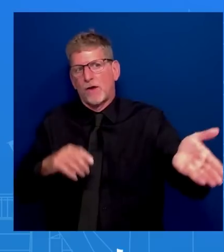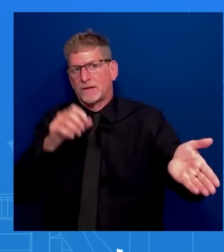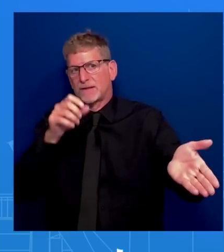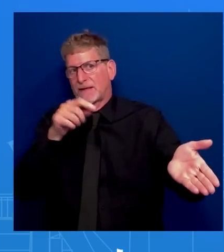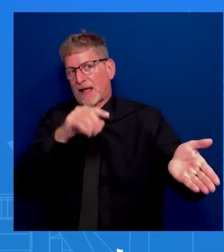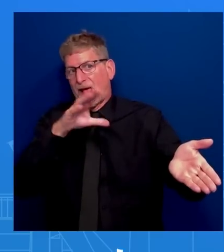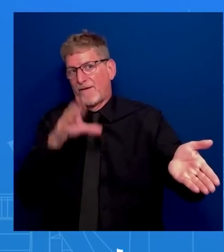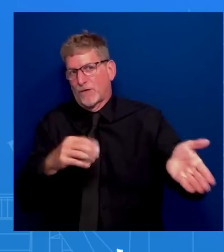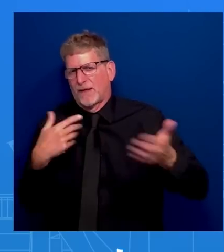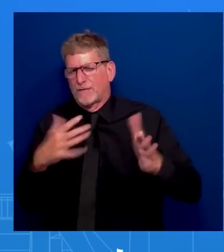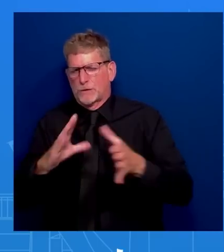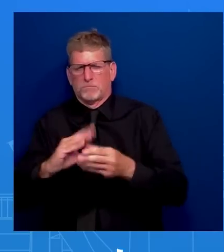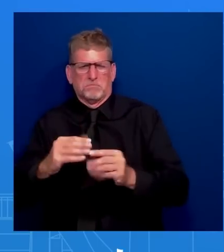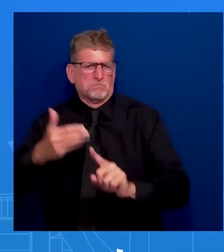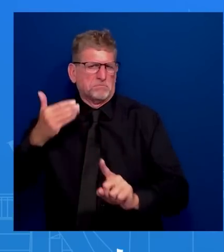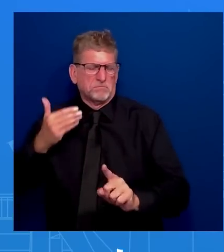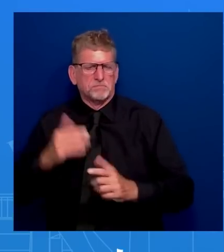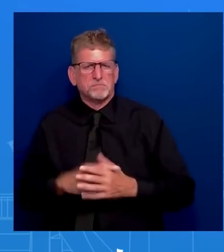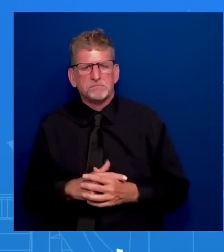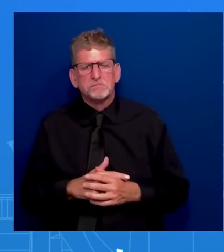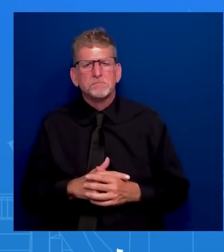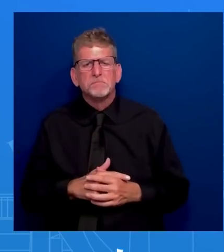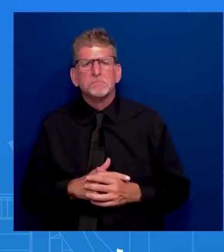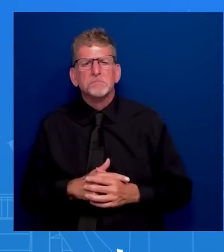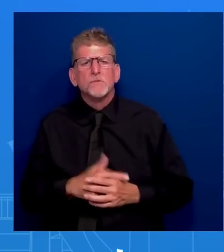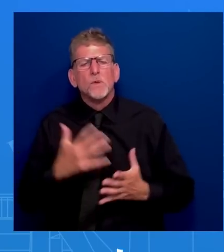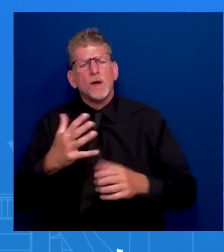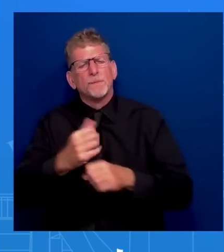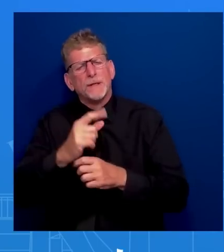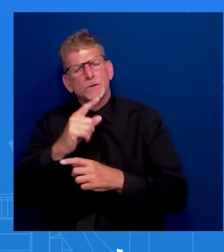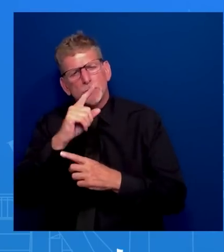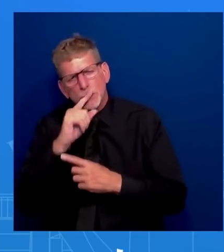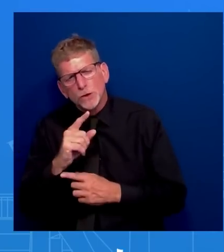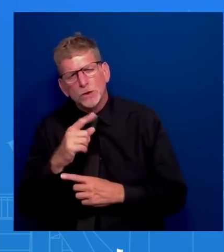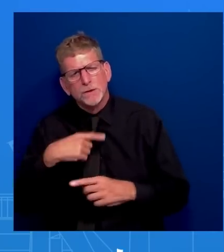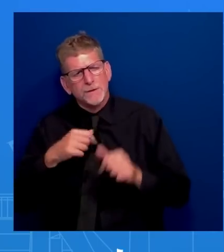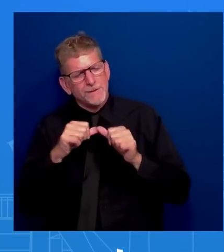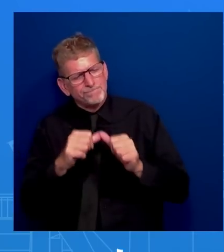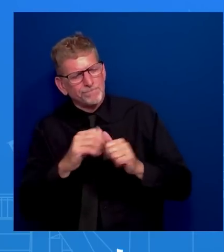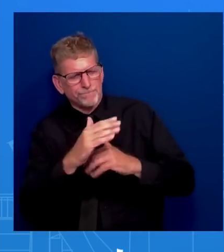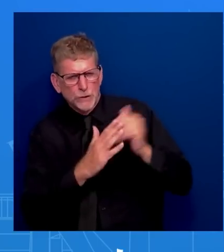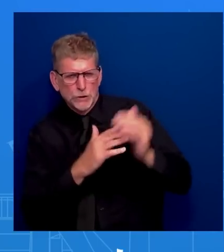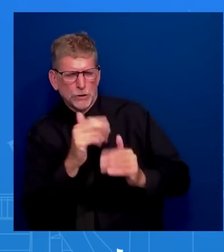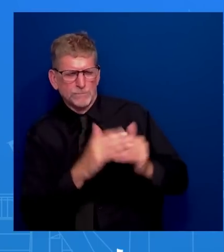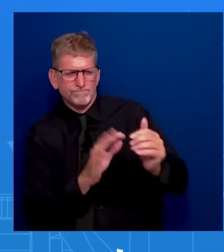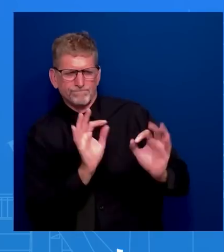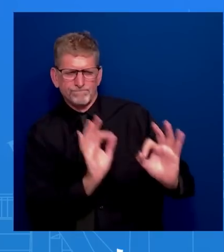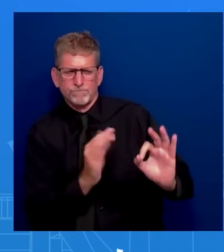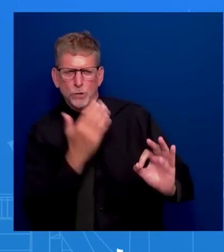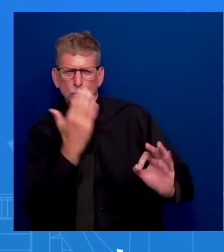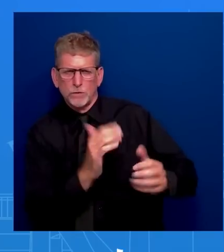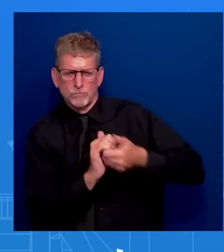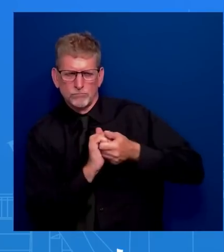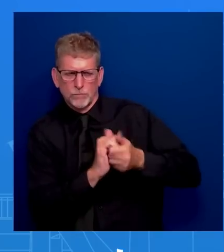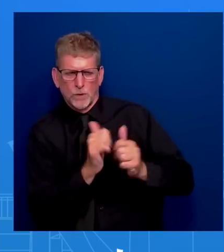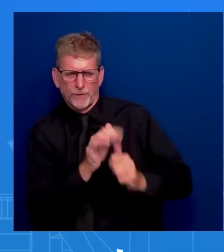building substantive, reciprocal partnerships with African governments, institution, and public, based on the principles of mutual respect,